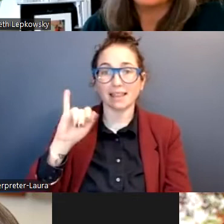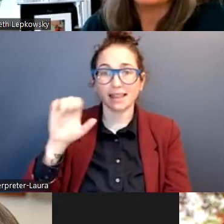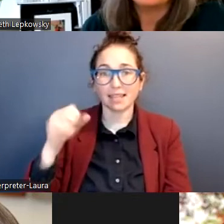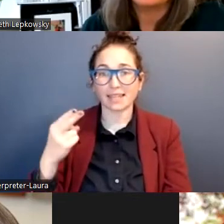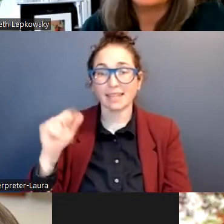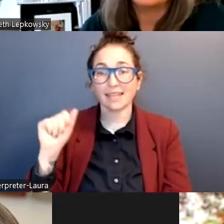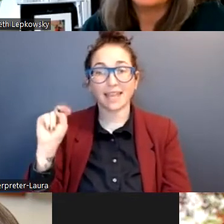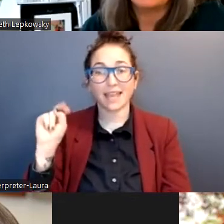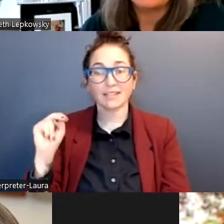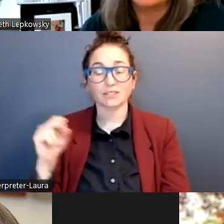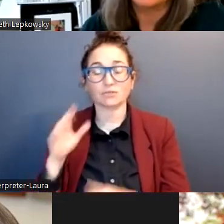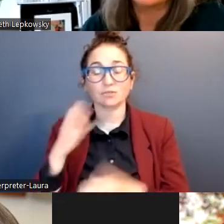next question to our panelists.